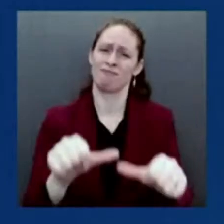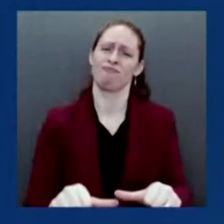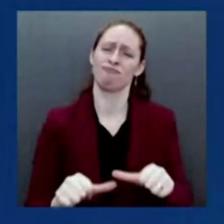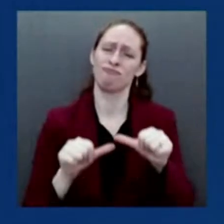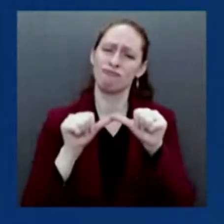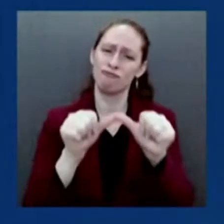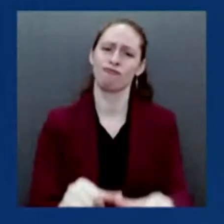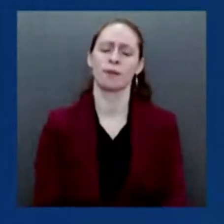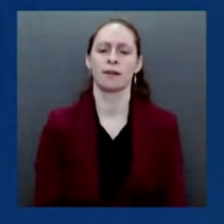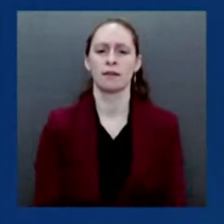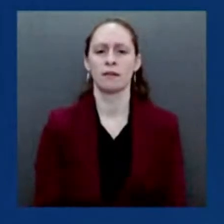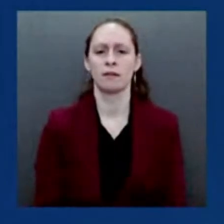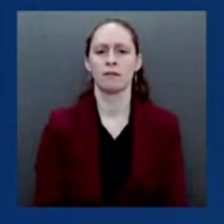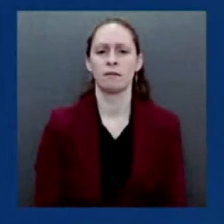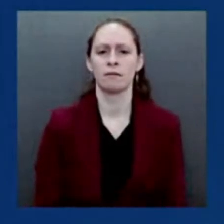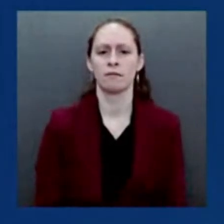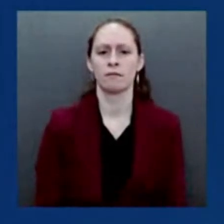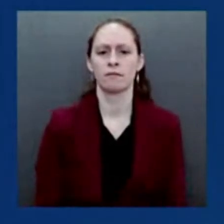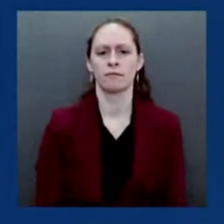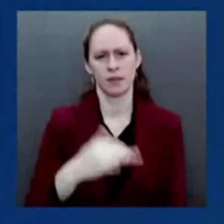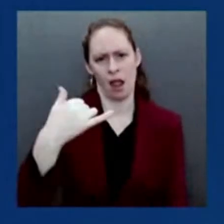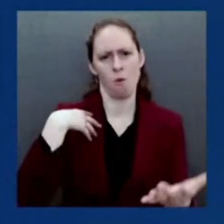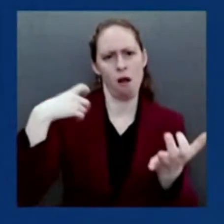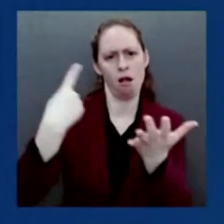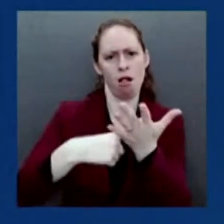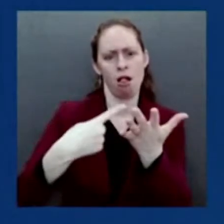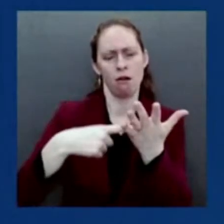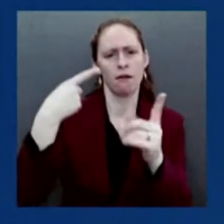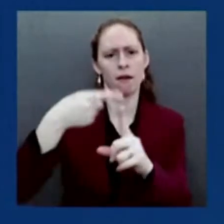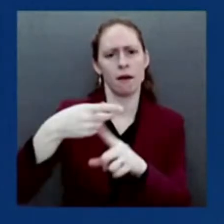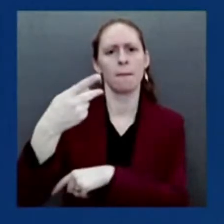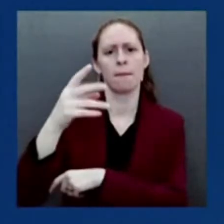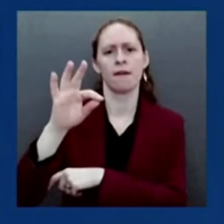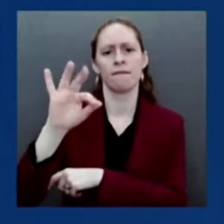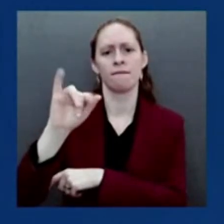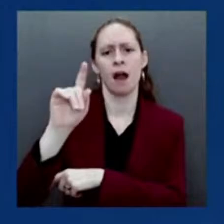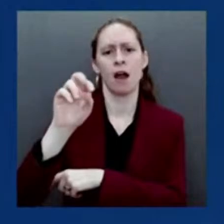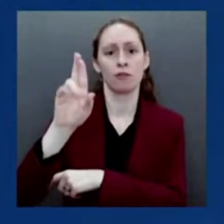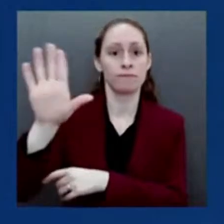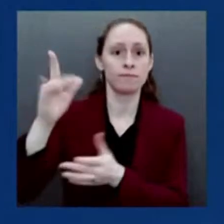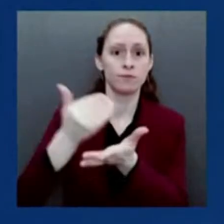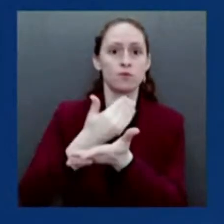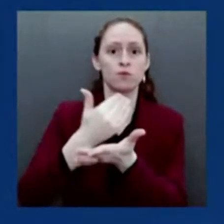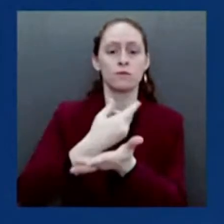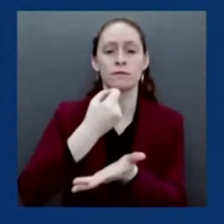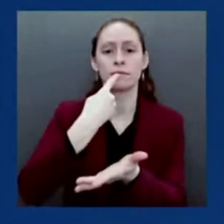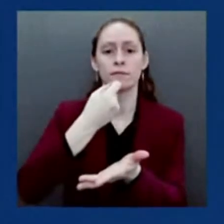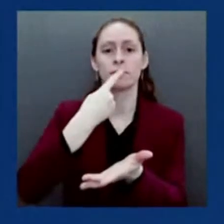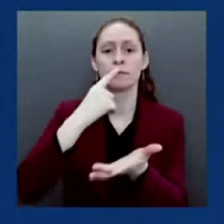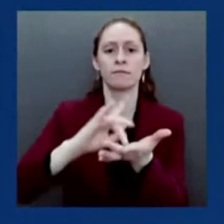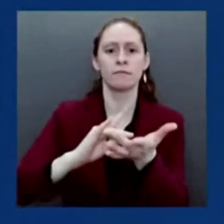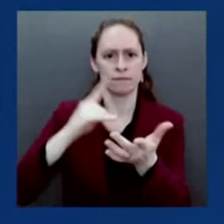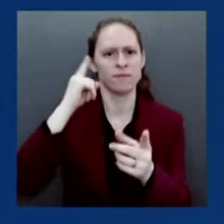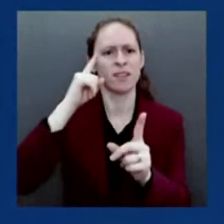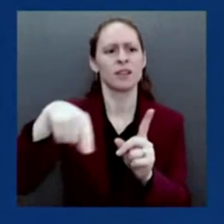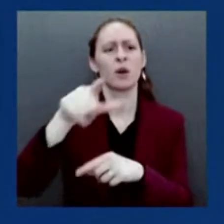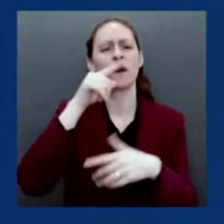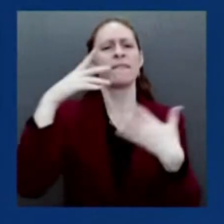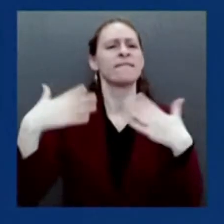SOME CONTEXT SPECIFICALLY ABOUT ACTIONS THAT THE BIDEN ADMINISTRATION TOOK ON PFIZER'S ANTIVIRAL BILLS.